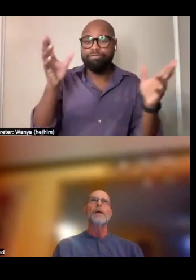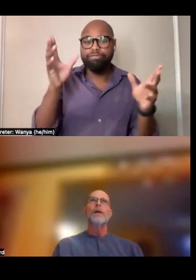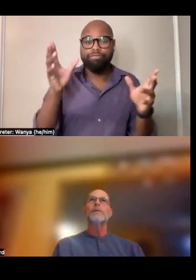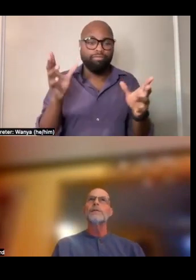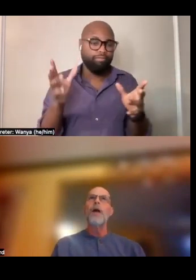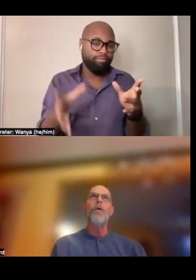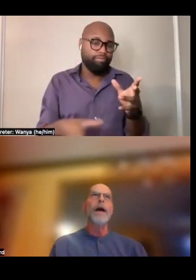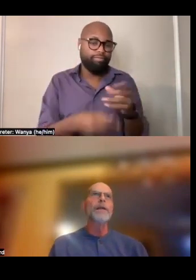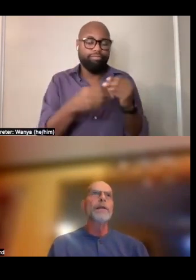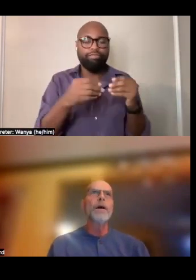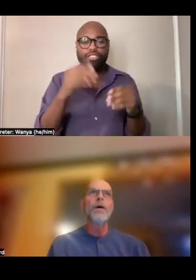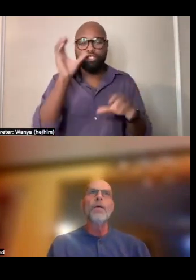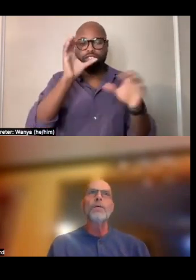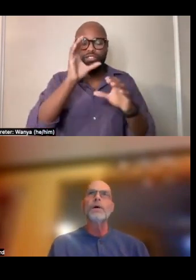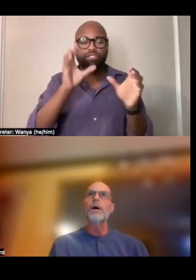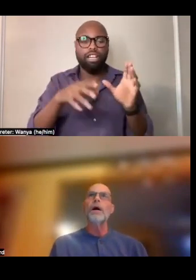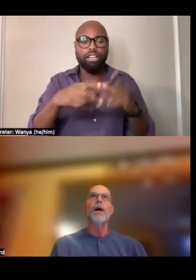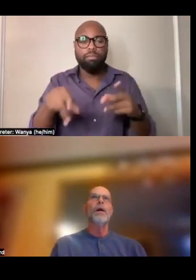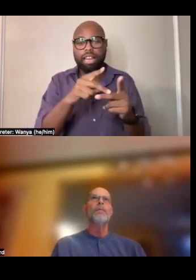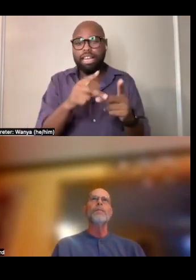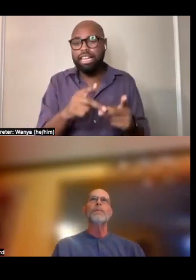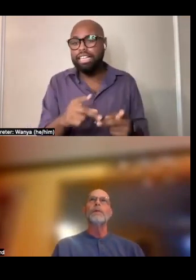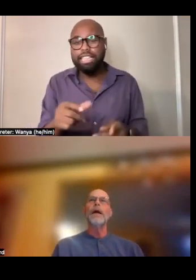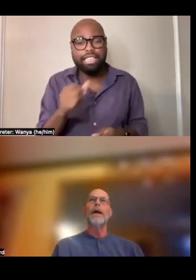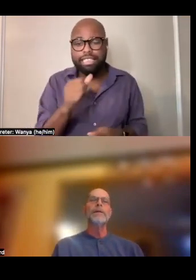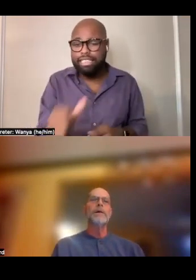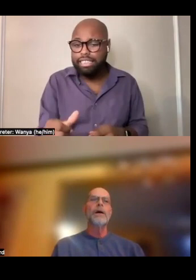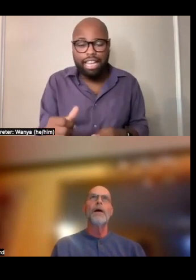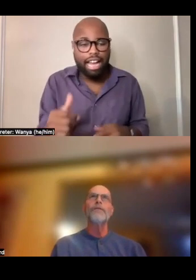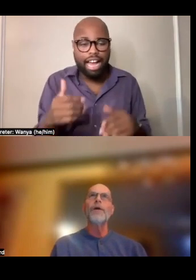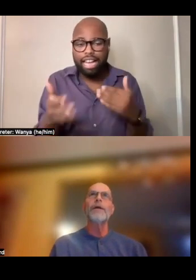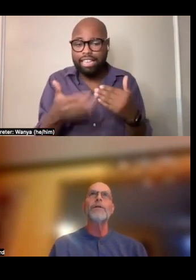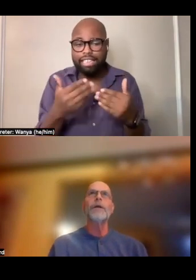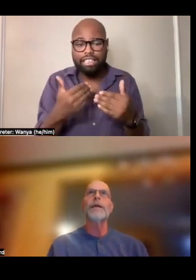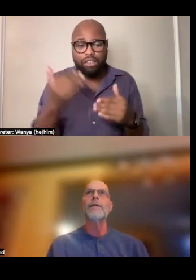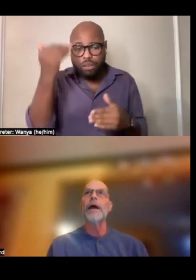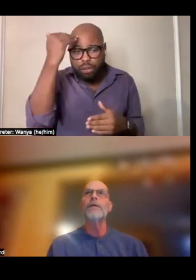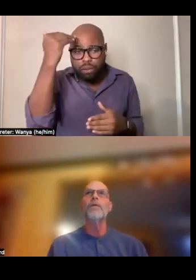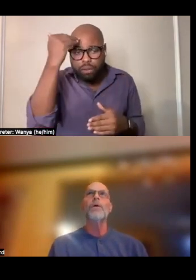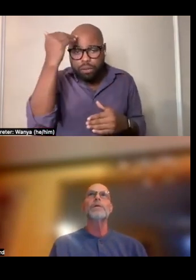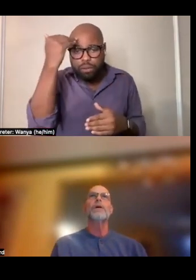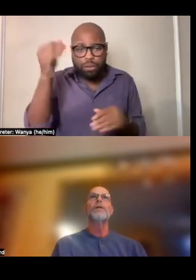It's not widely known. And frankly, landlords on